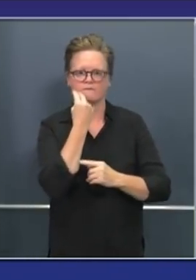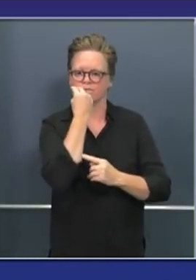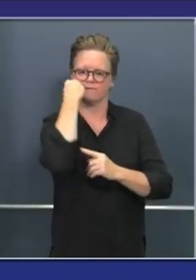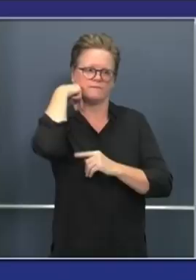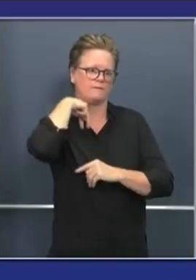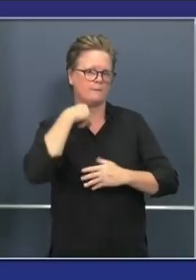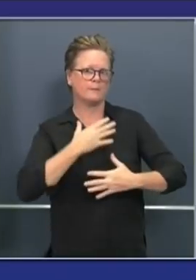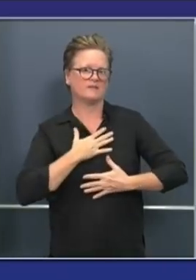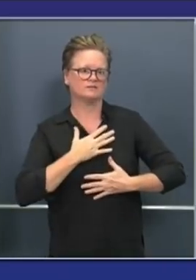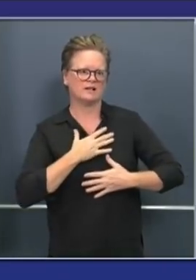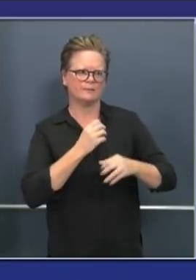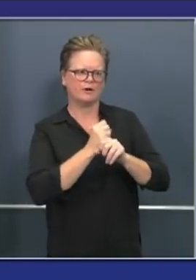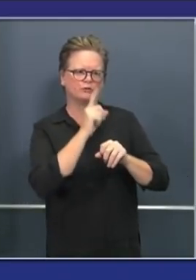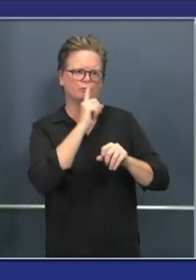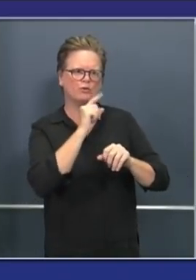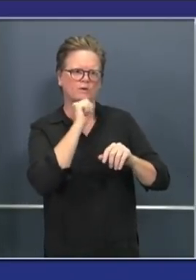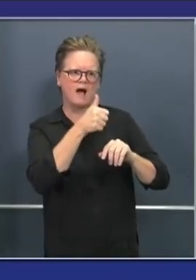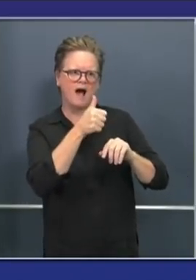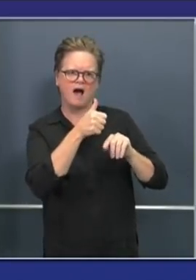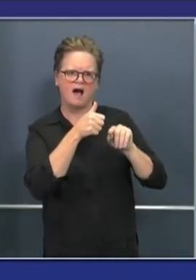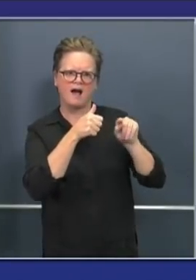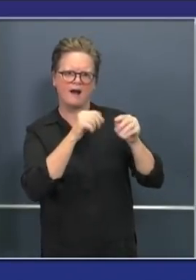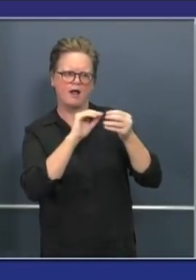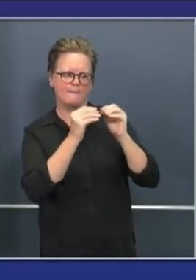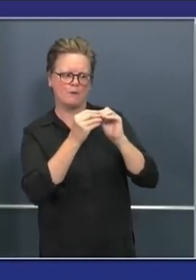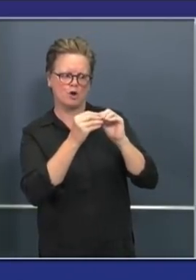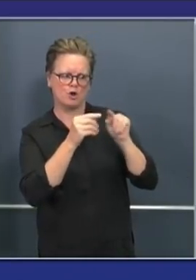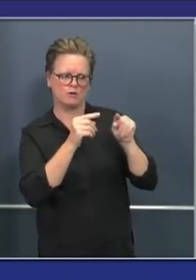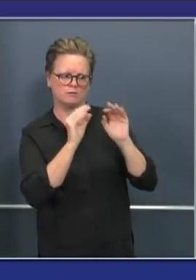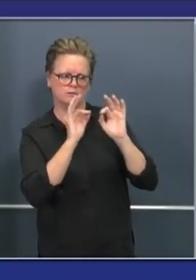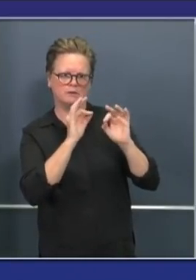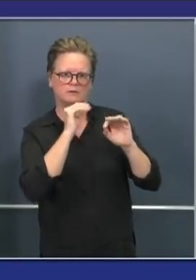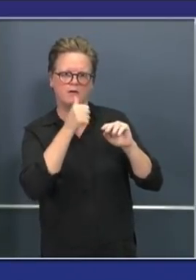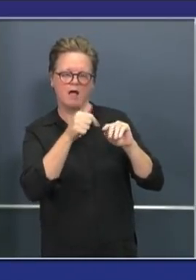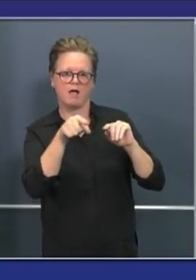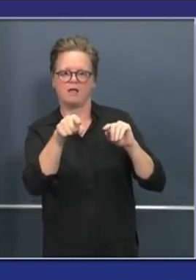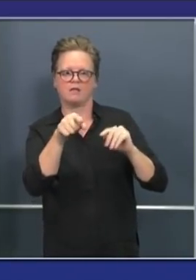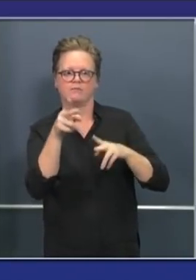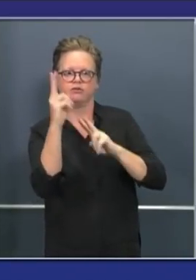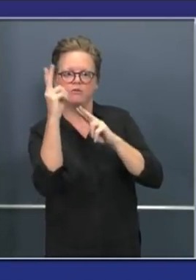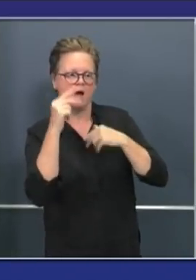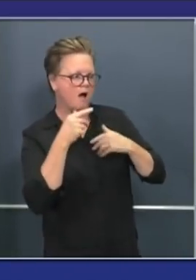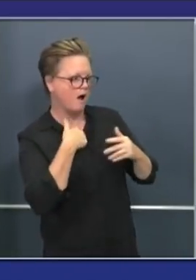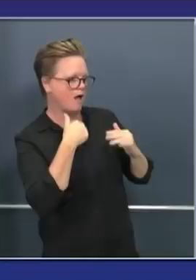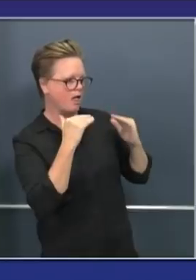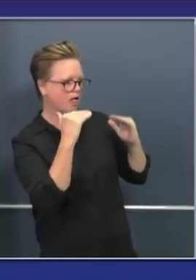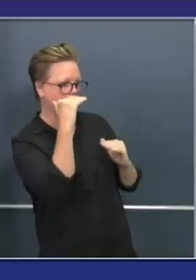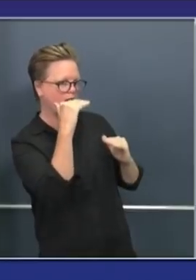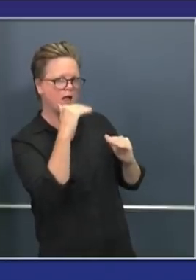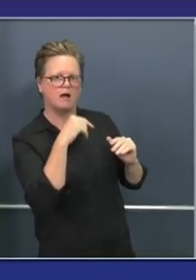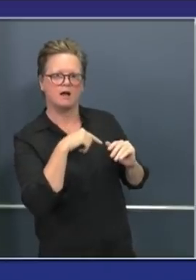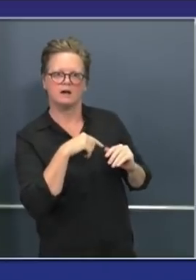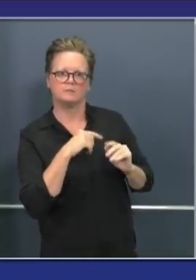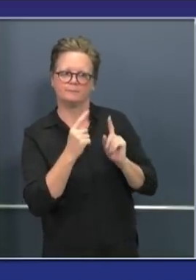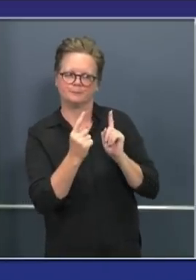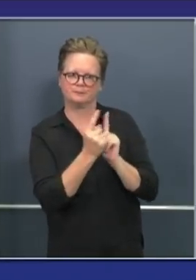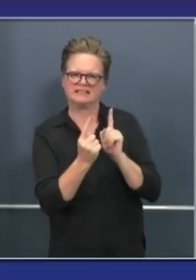ICU BEDS AND THE VENTILATORS STAY ABOVE A SPECIFIC THRESHOLD. AND HERE YOU CAN SEE THE CHECKS ON THIS TABLE, DEMONSTRATE